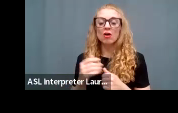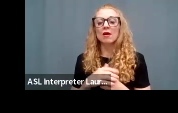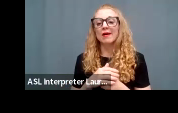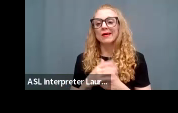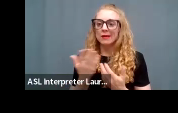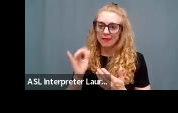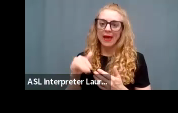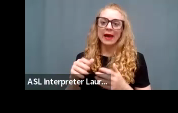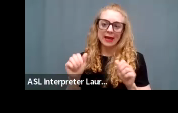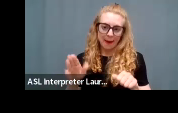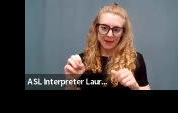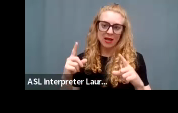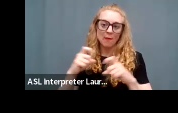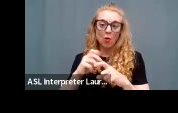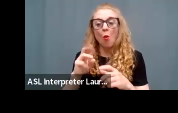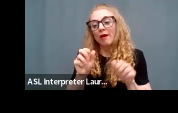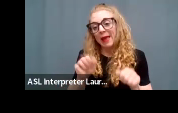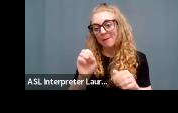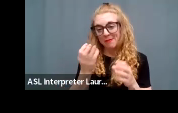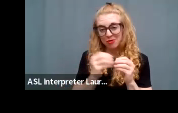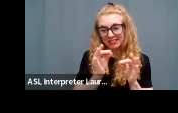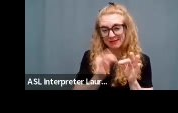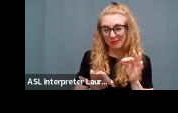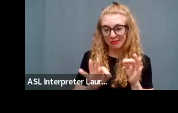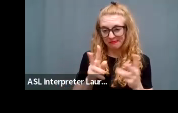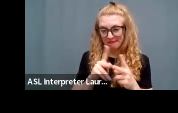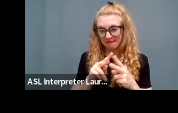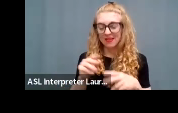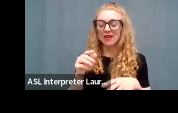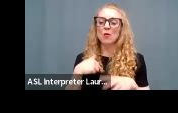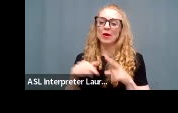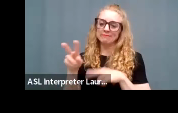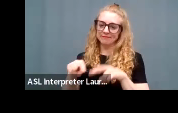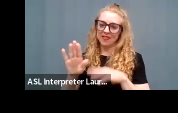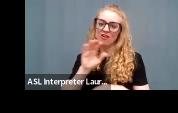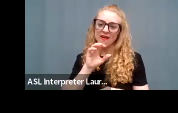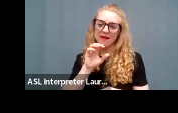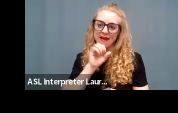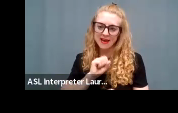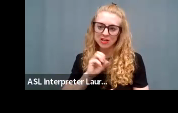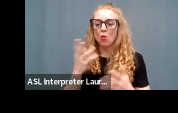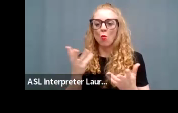as well as the contemplify certain things we look at their age and or any disabilities they have